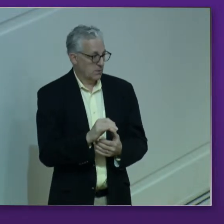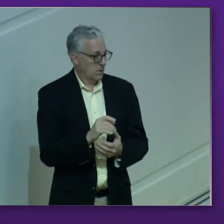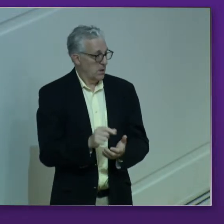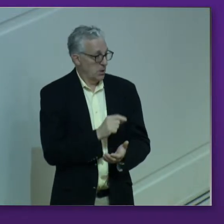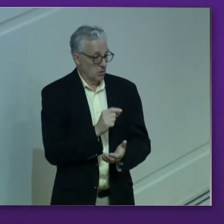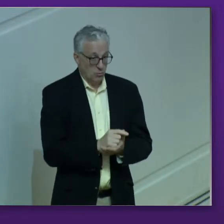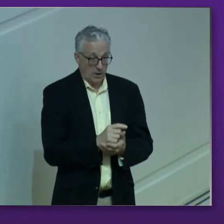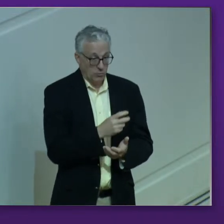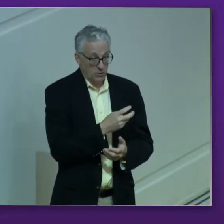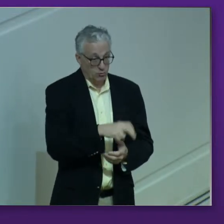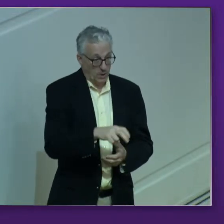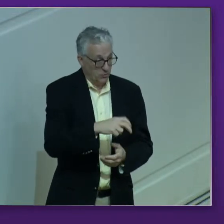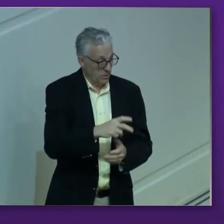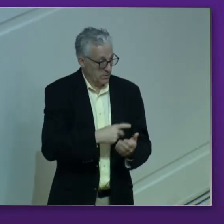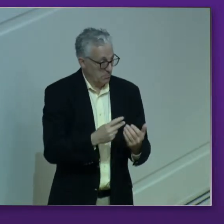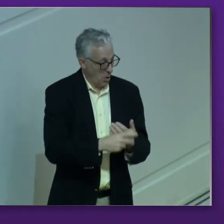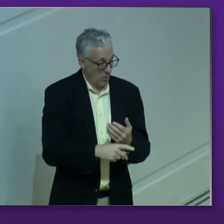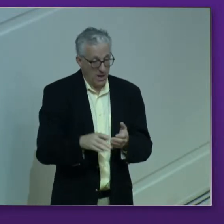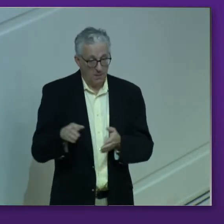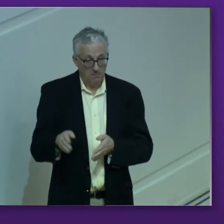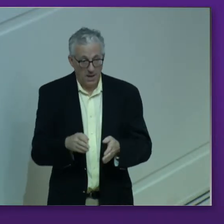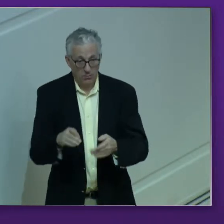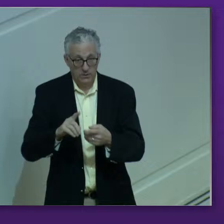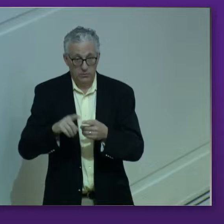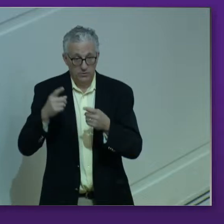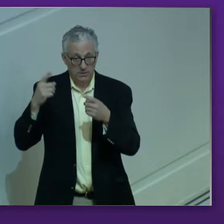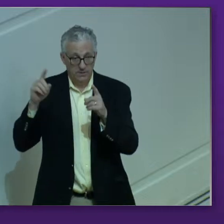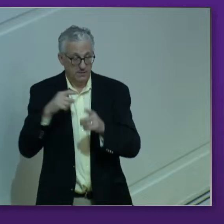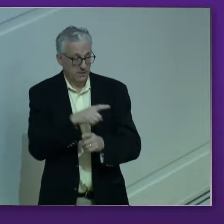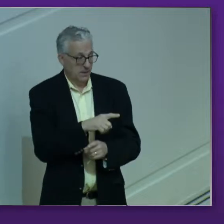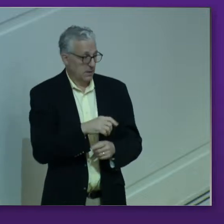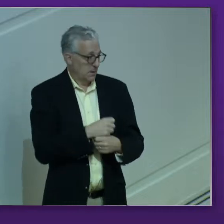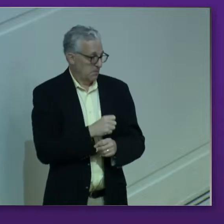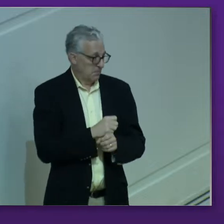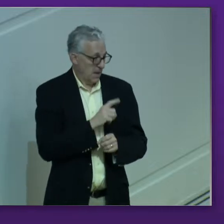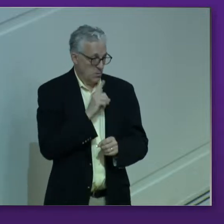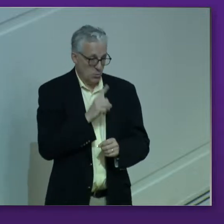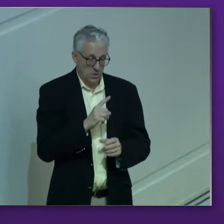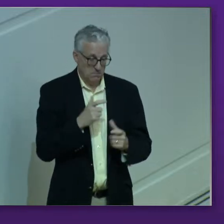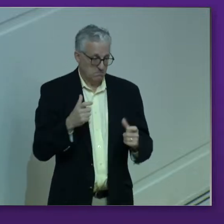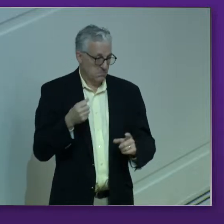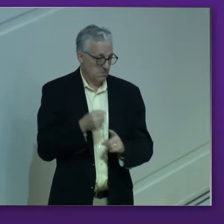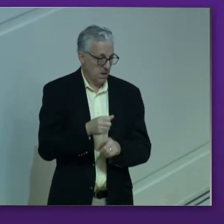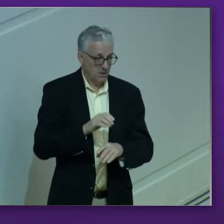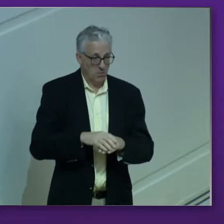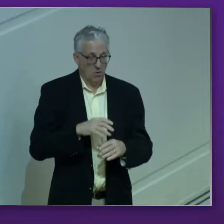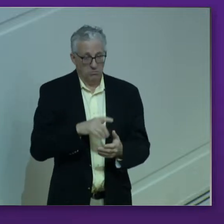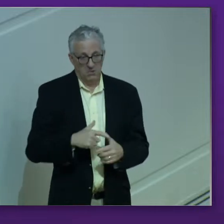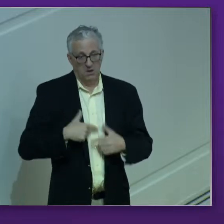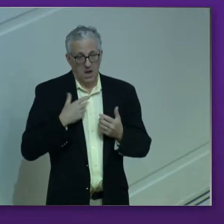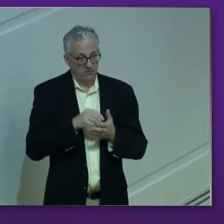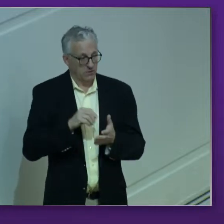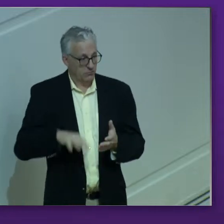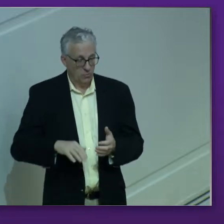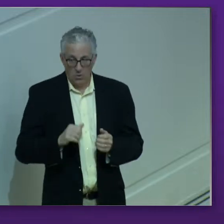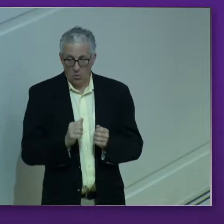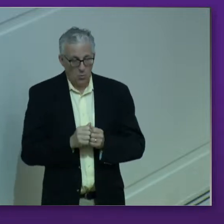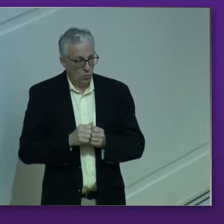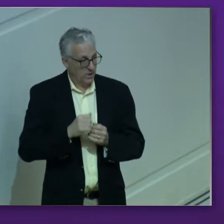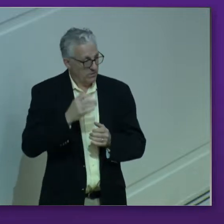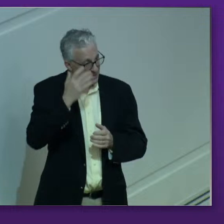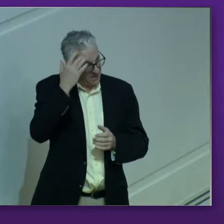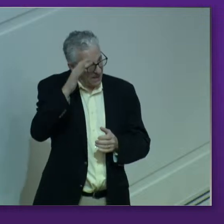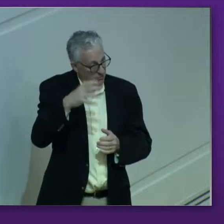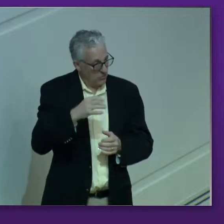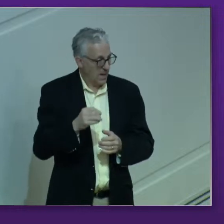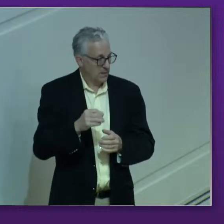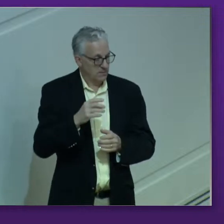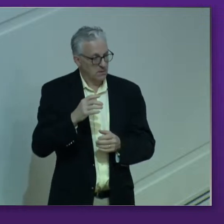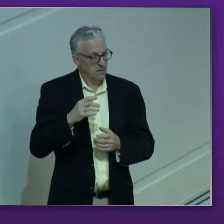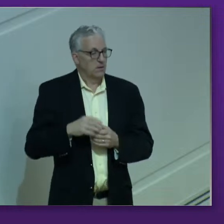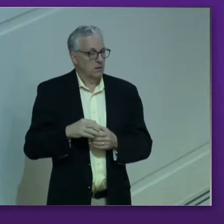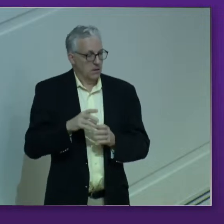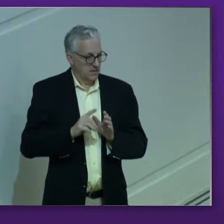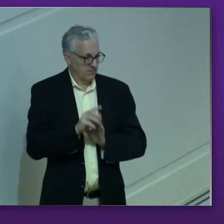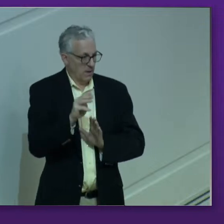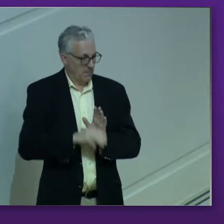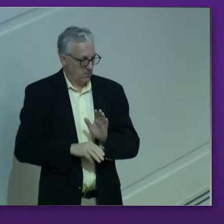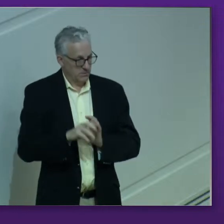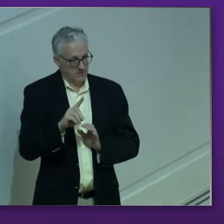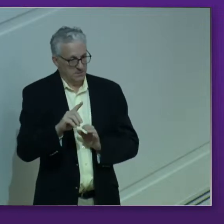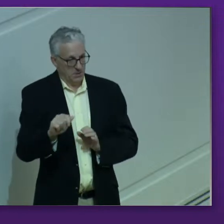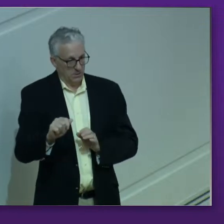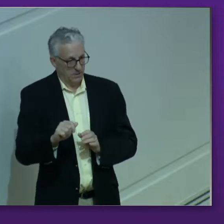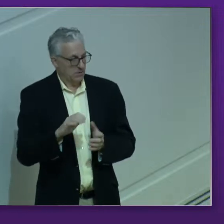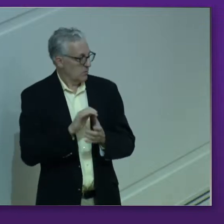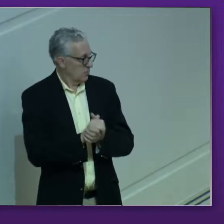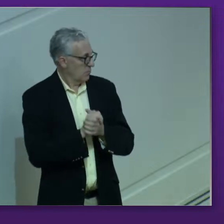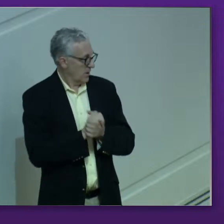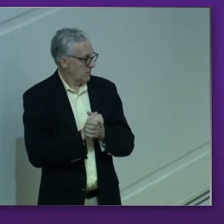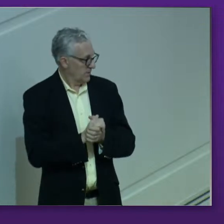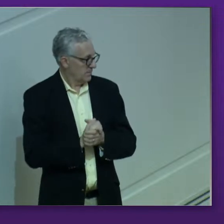POPULATION.PARTICULARLY